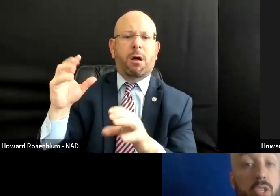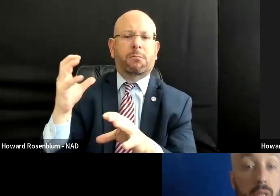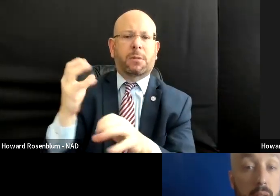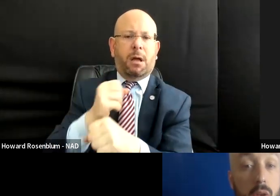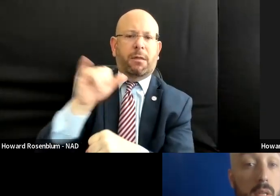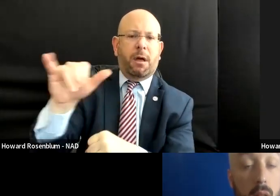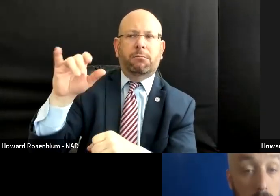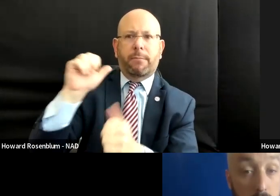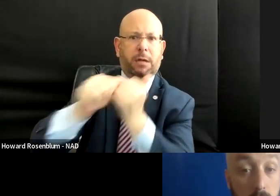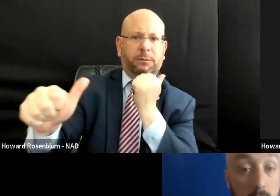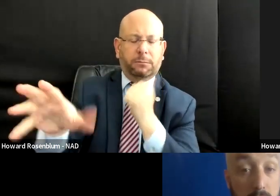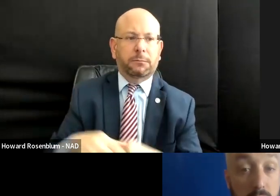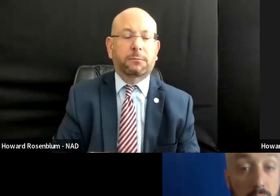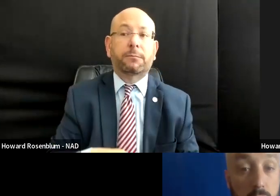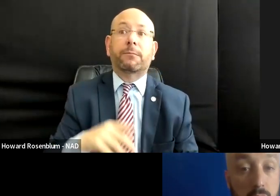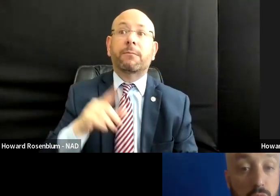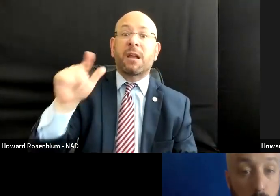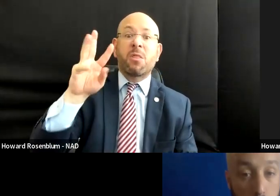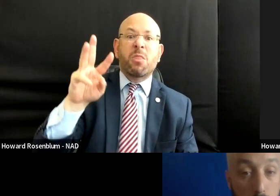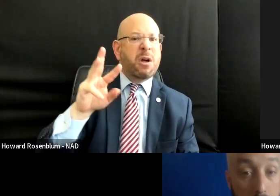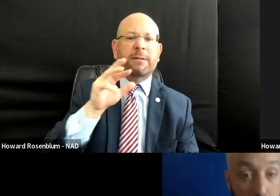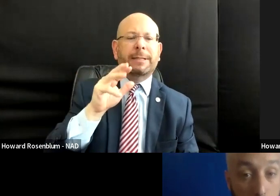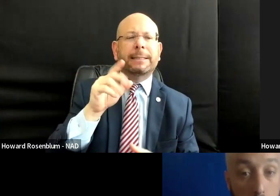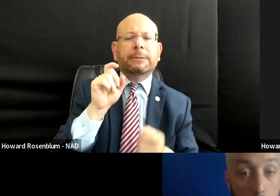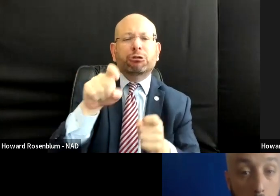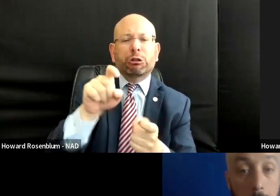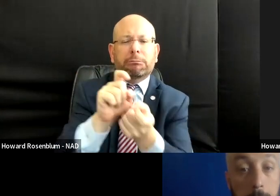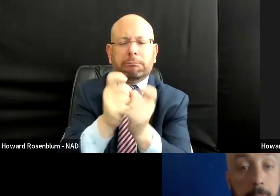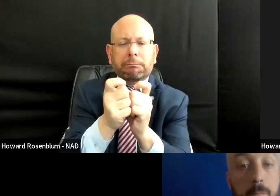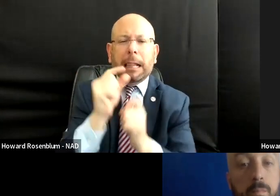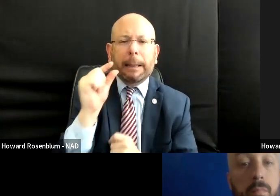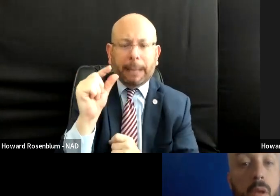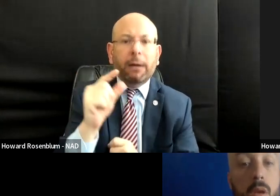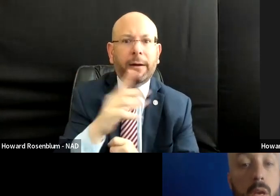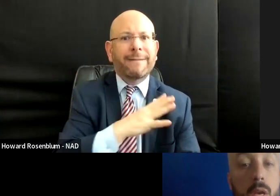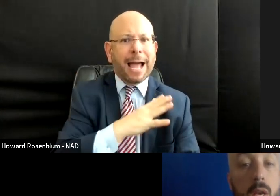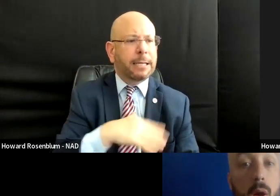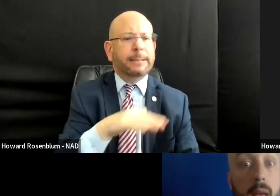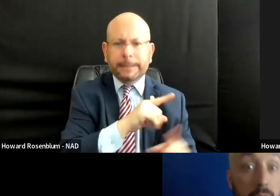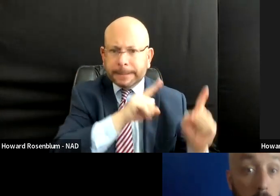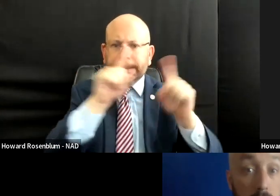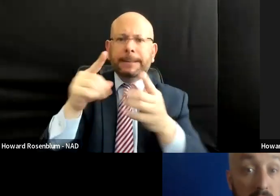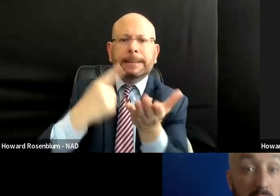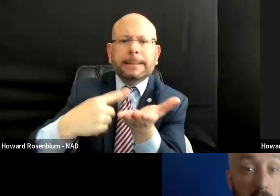will inform a liaison to provide support on whether or not that law is good or if there